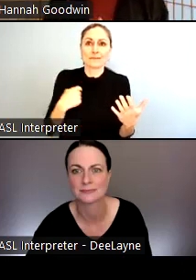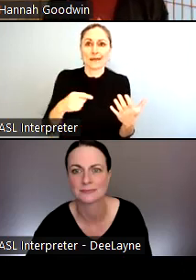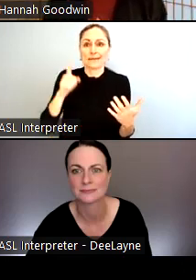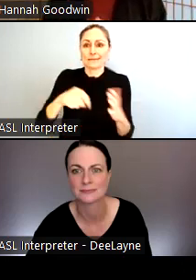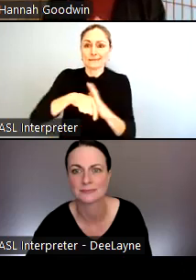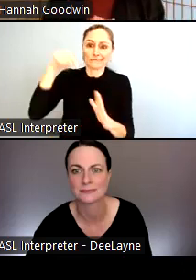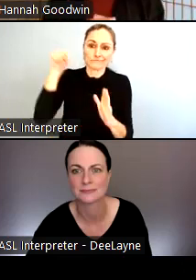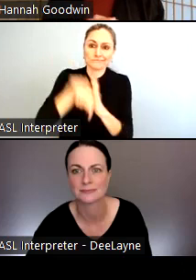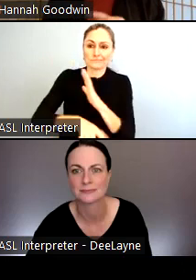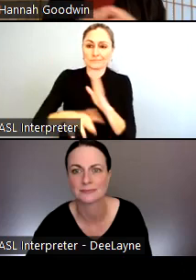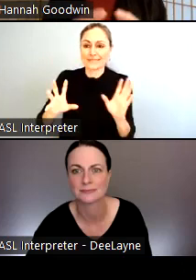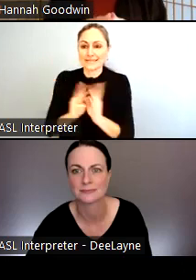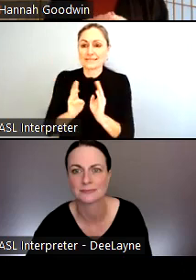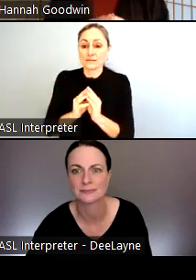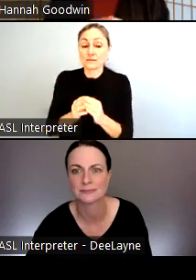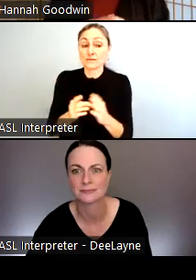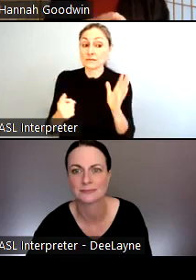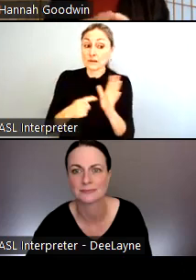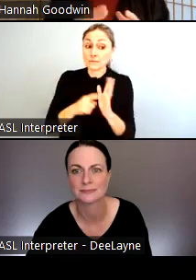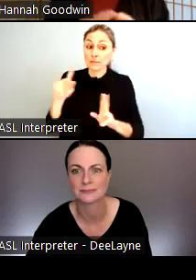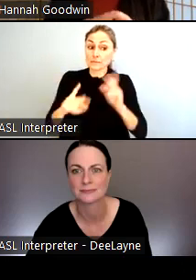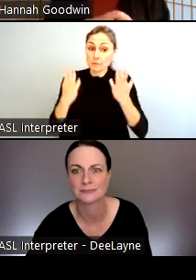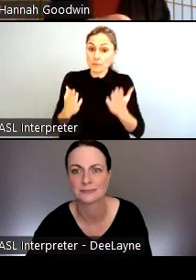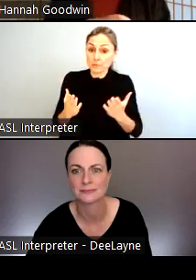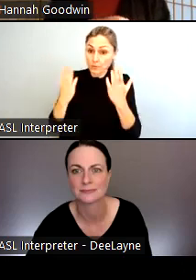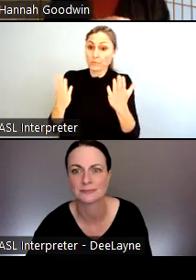Sometimes, people propose and do a lightning talk